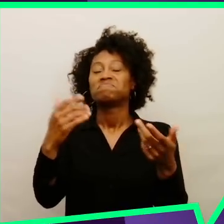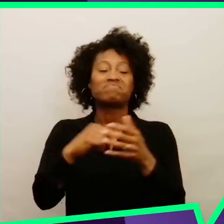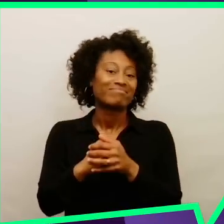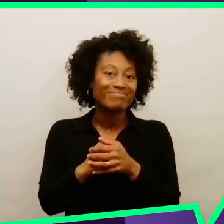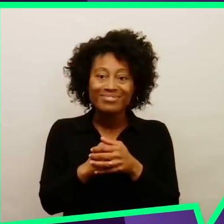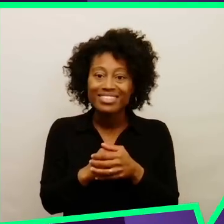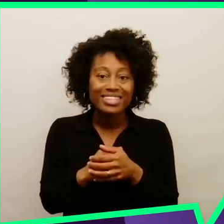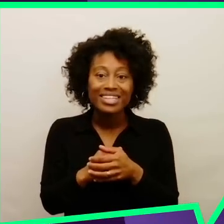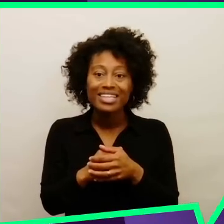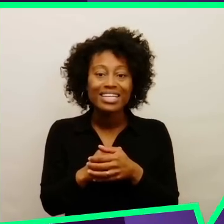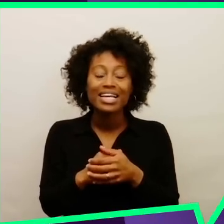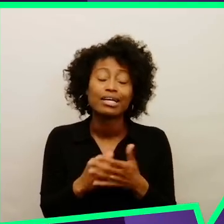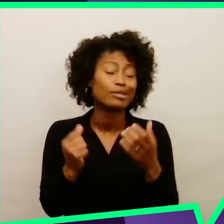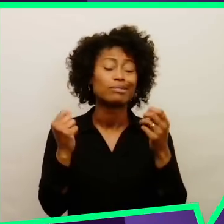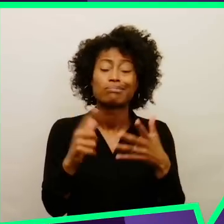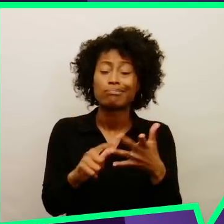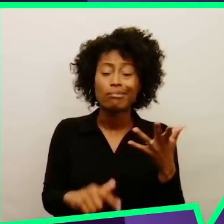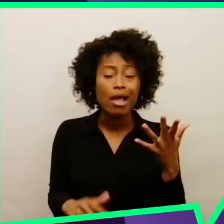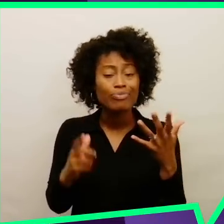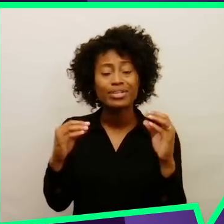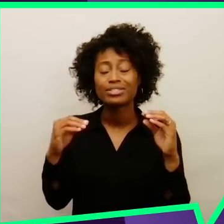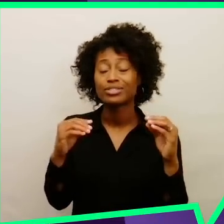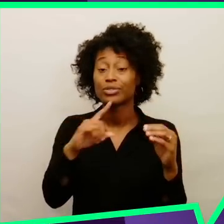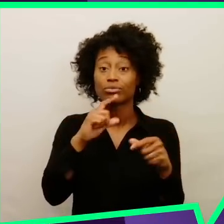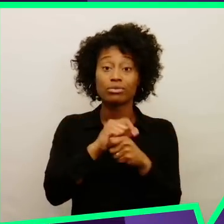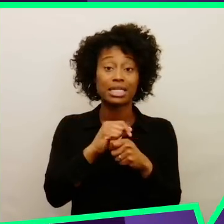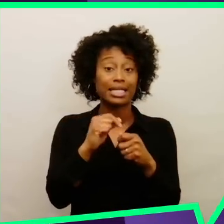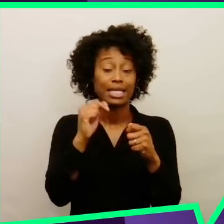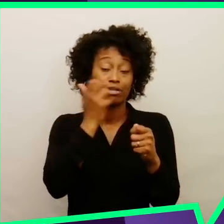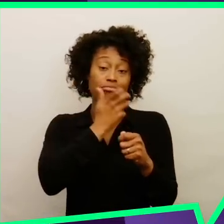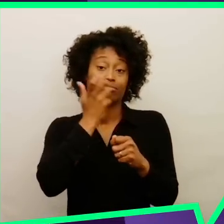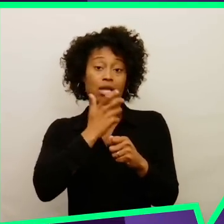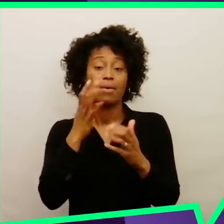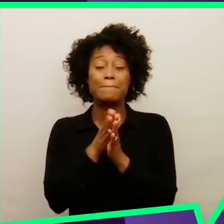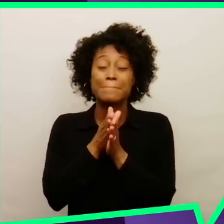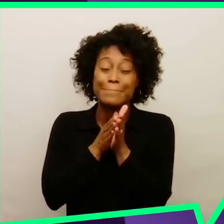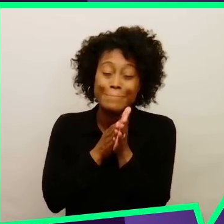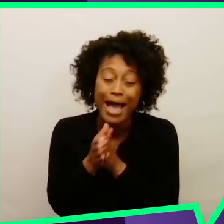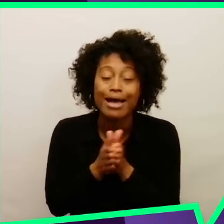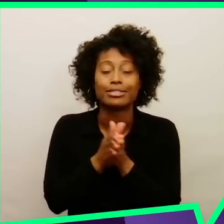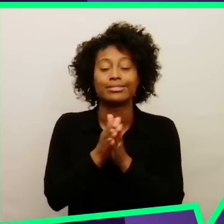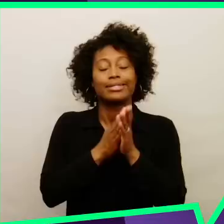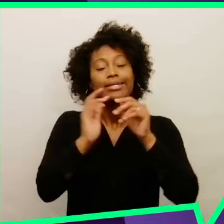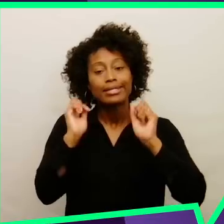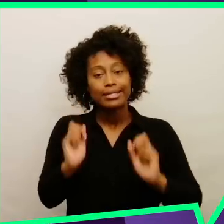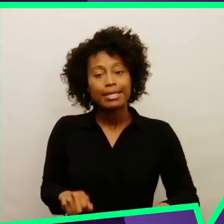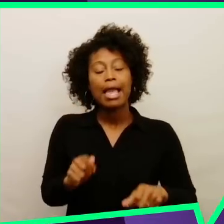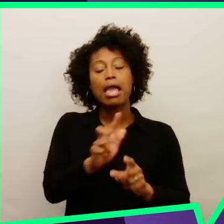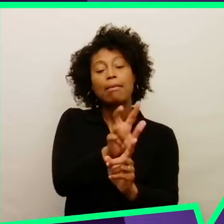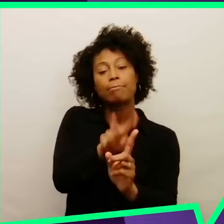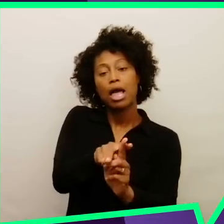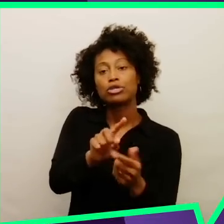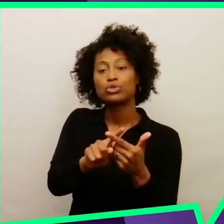It's incredible the passion around it. And that passion can be leveraged into school and student success.